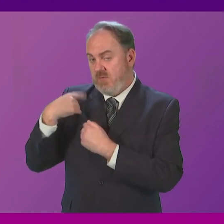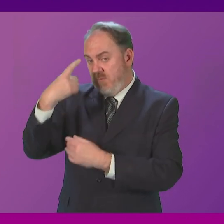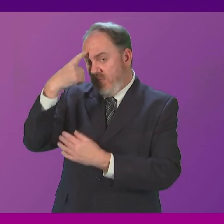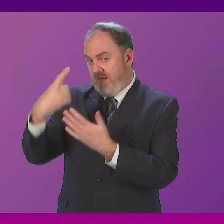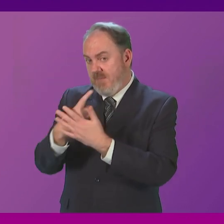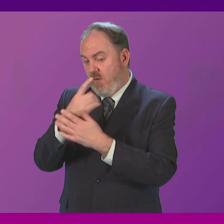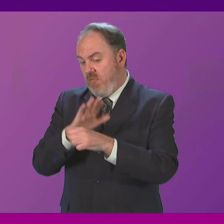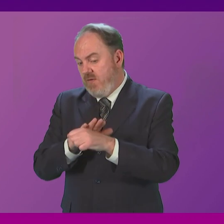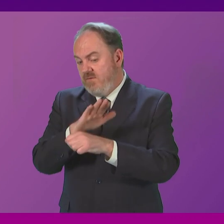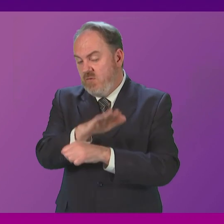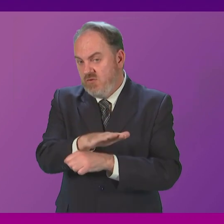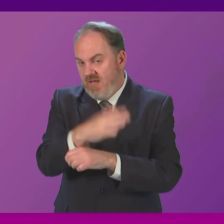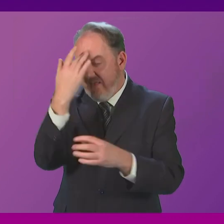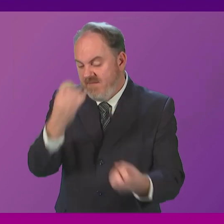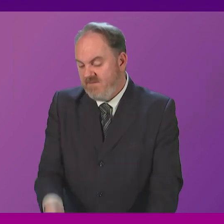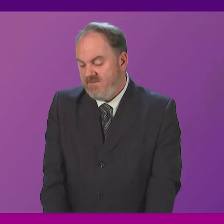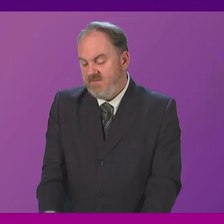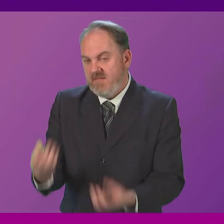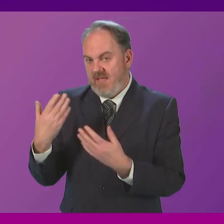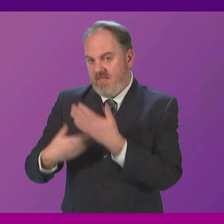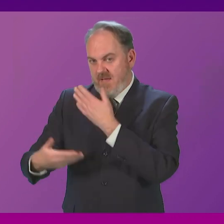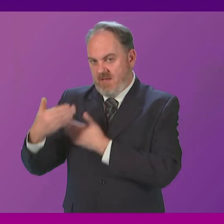to realise the unfulfilled potential of devolution.